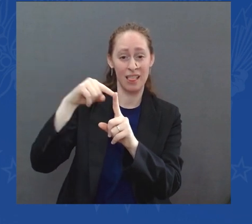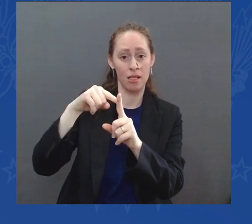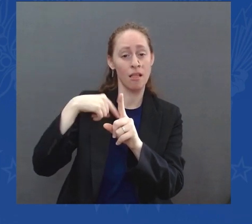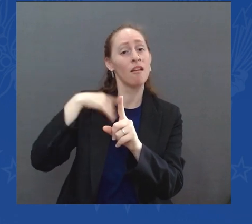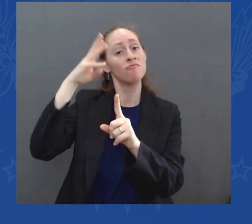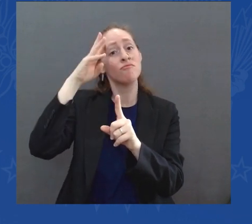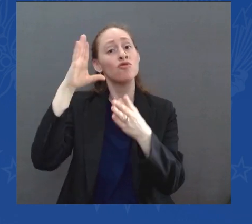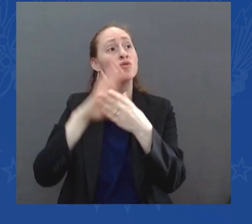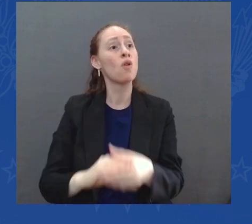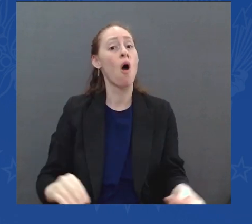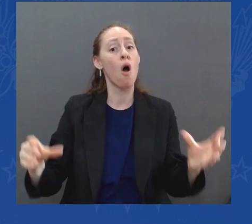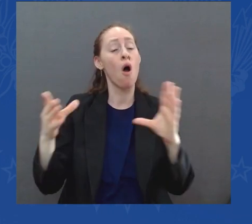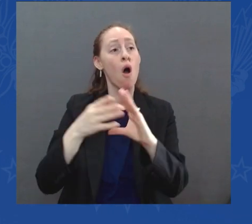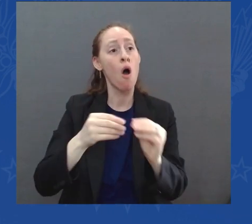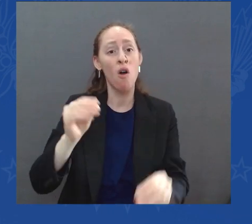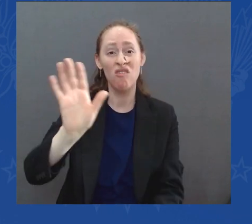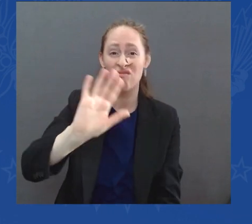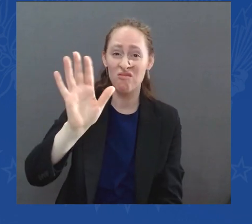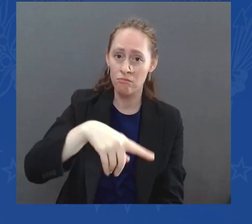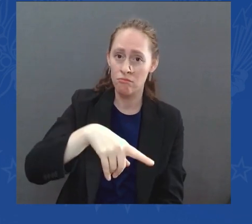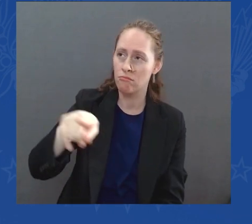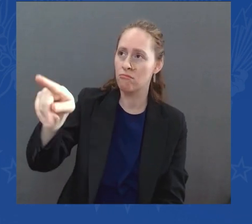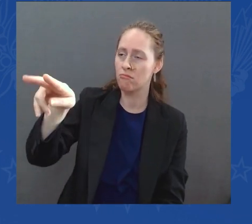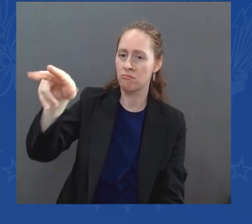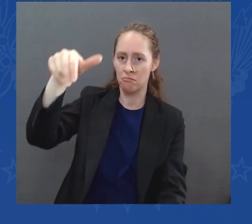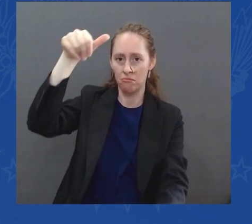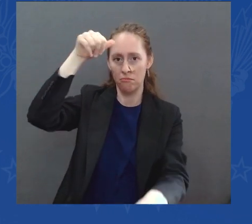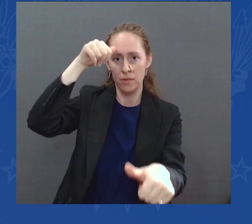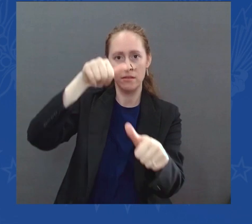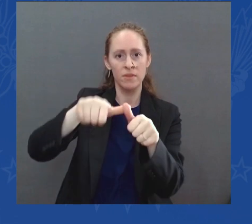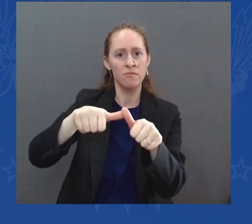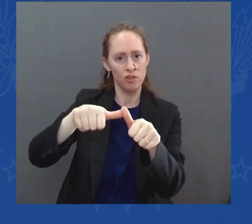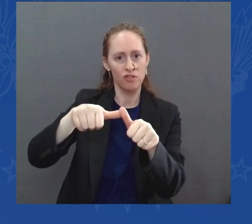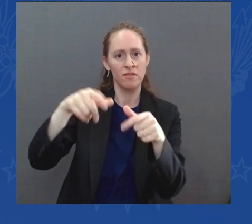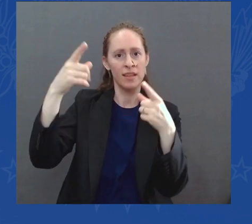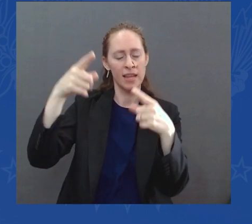So today we are gathered to do unfinished business